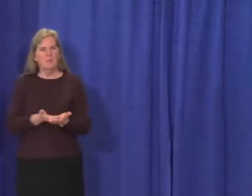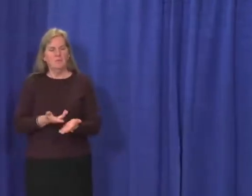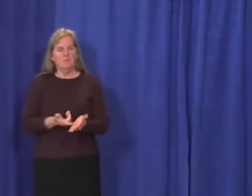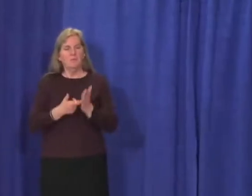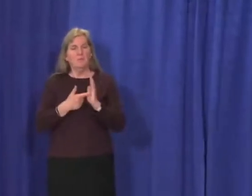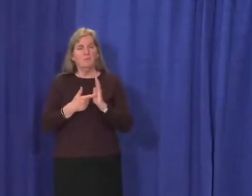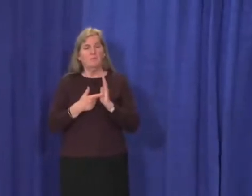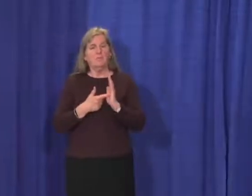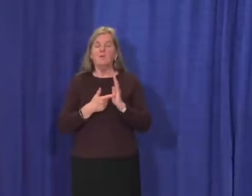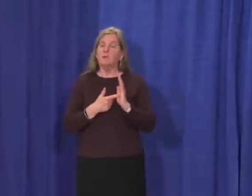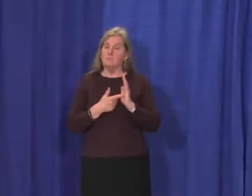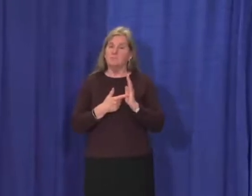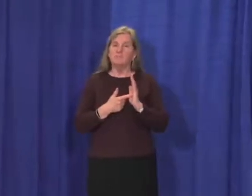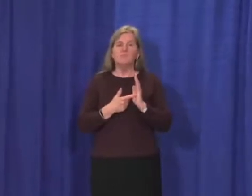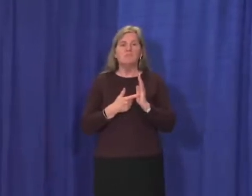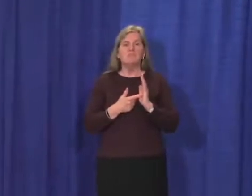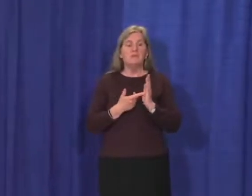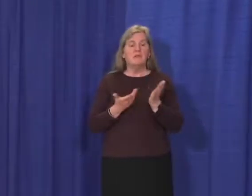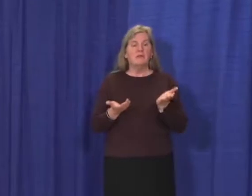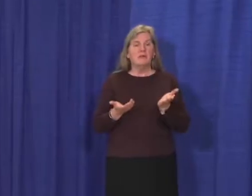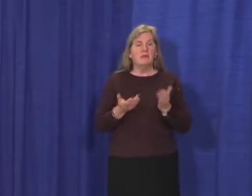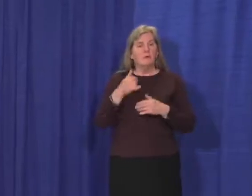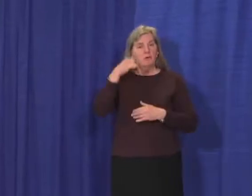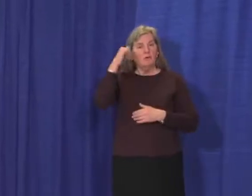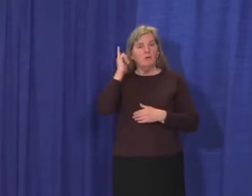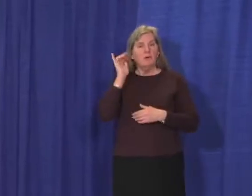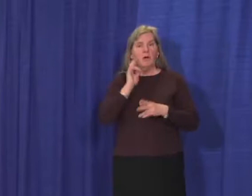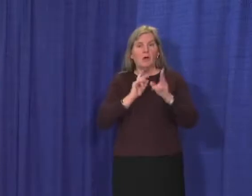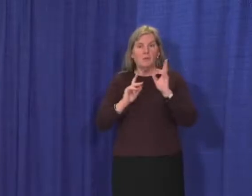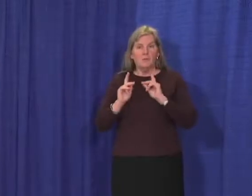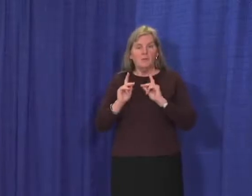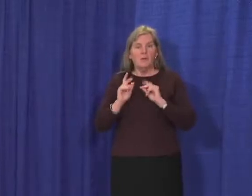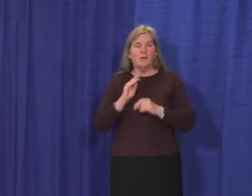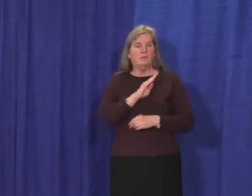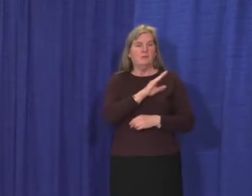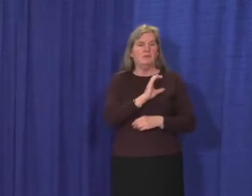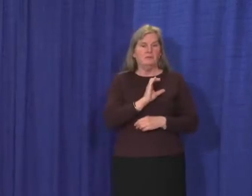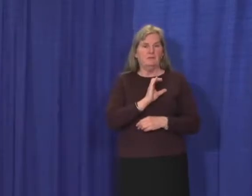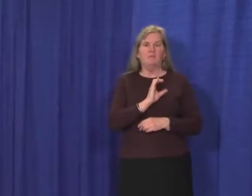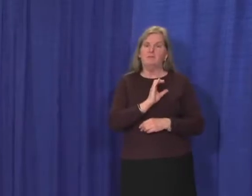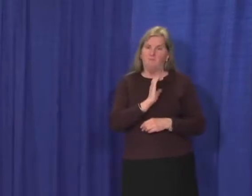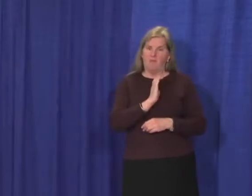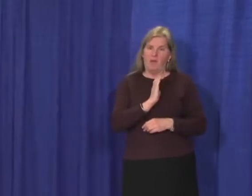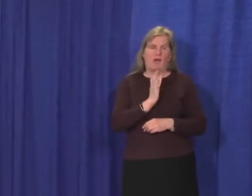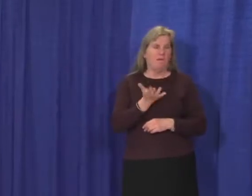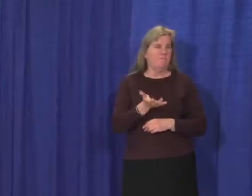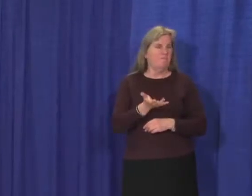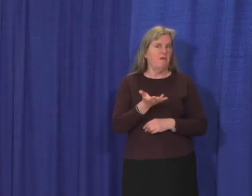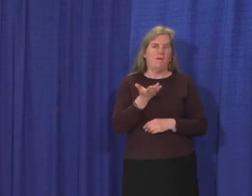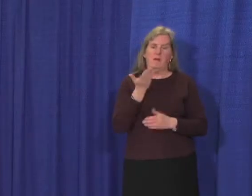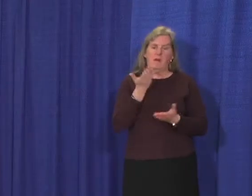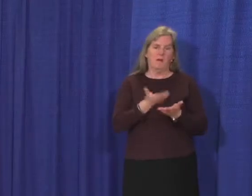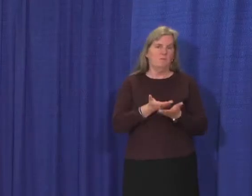as far as the proof required we are confident for Yukoners and those from British Columbia and